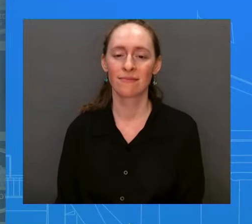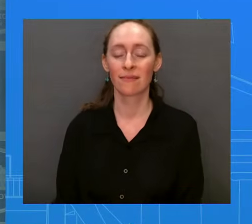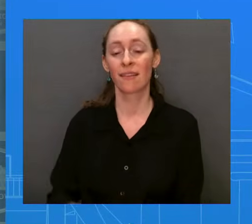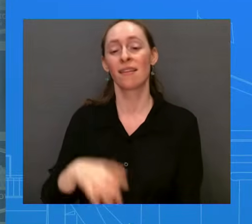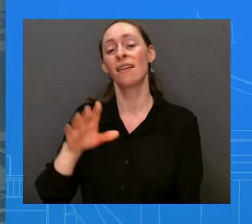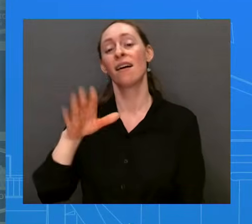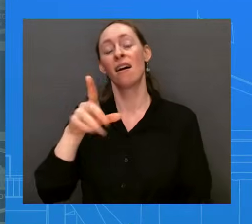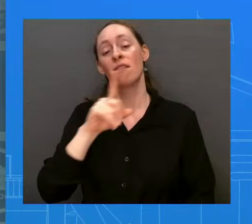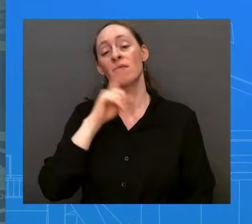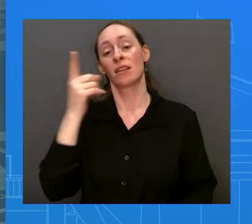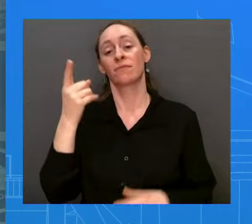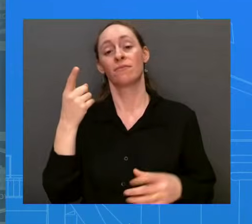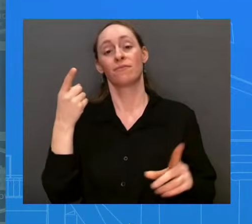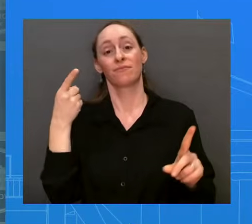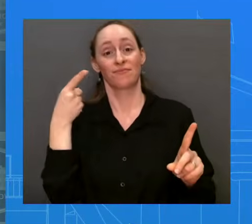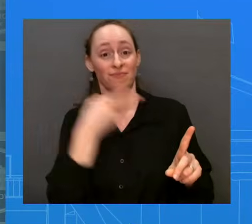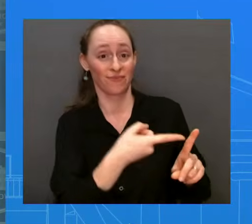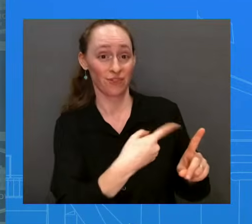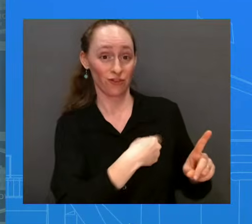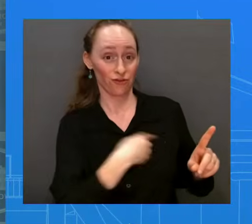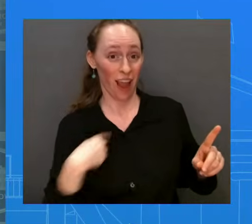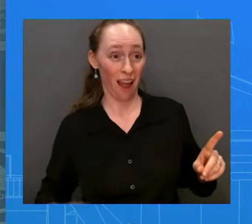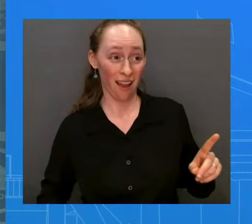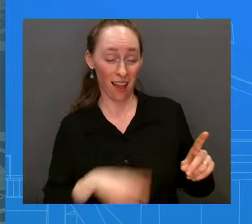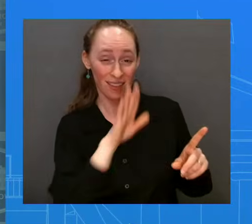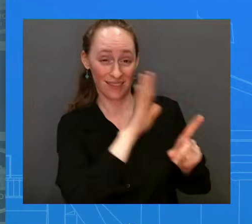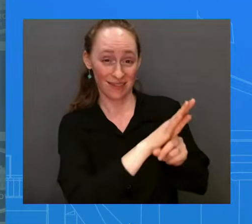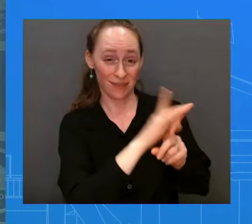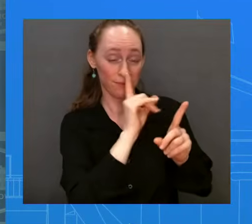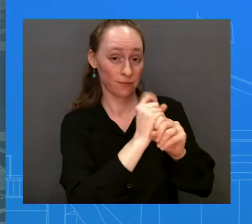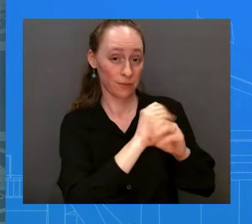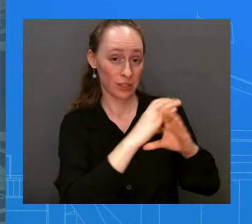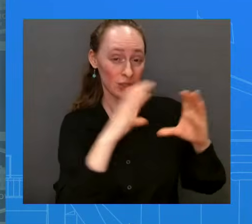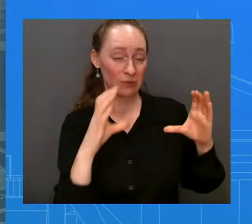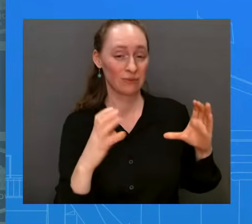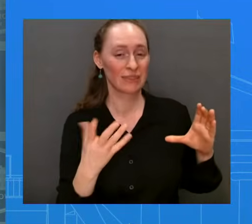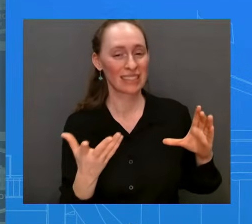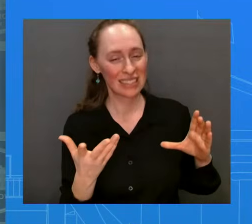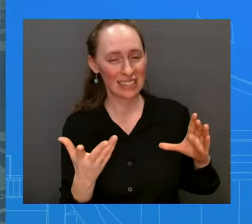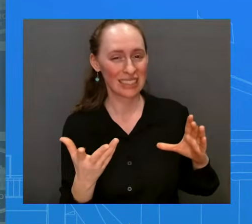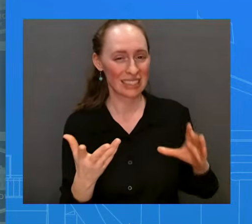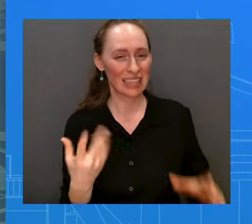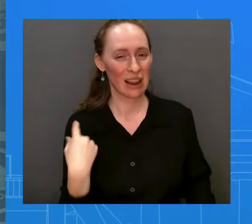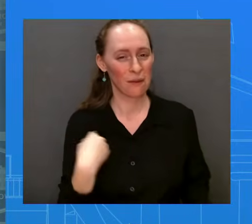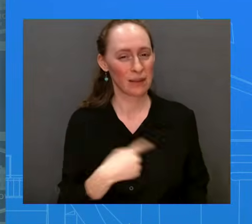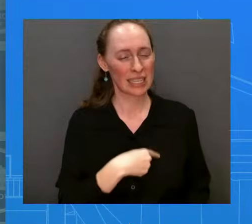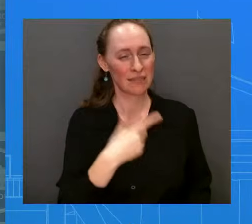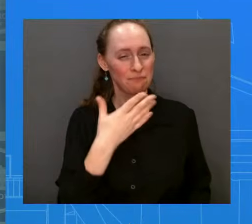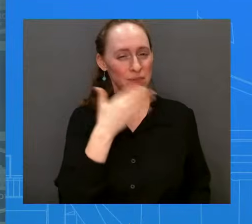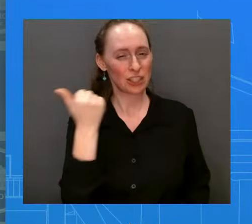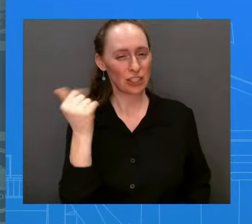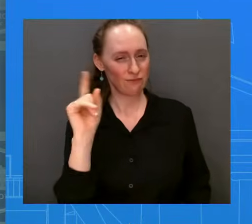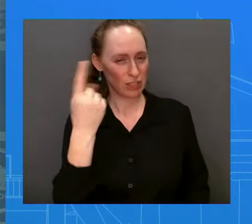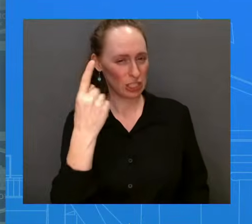we want to make sure that we are gleaning what we can from this imagery so that we can answer your questions better.